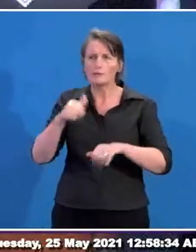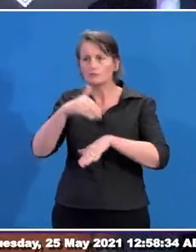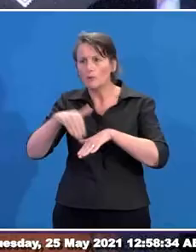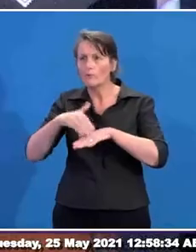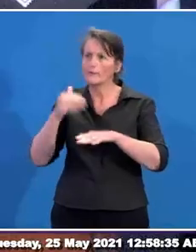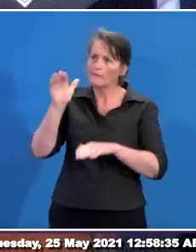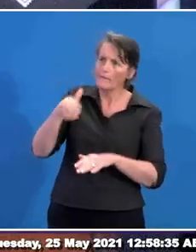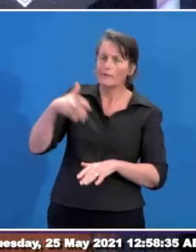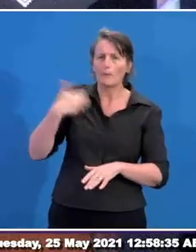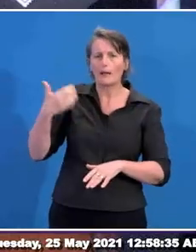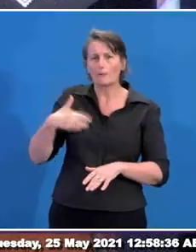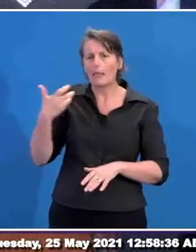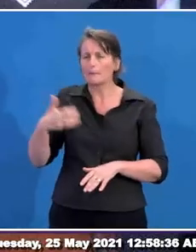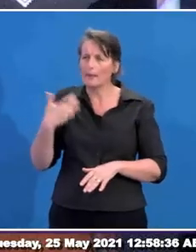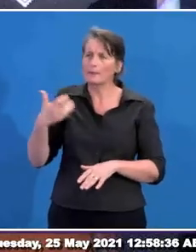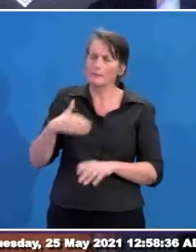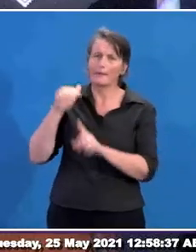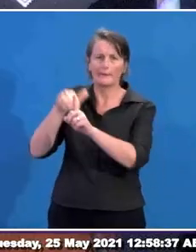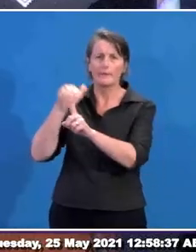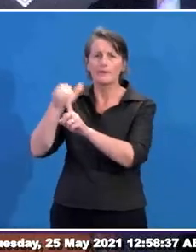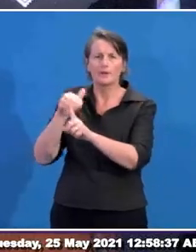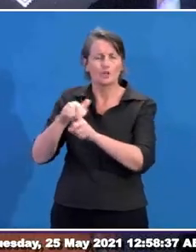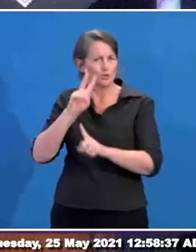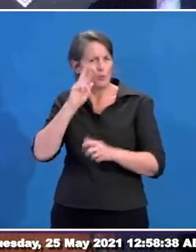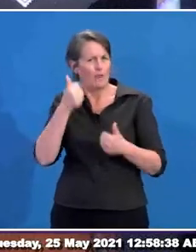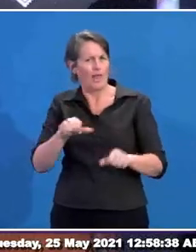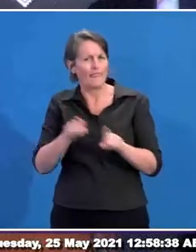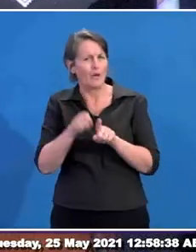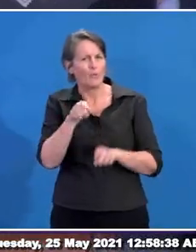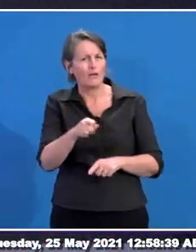I'm just paraphrasing and summarising what you're saying there. Yes.